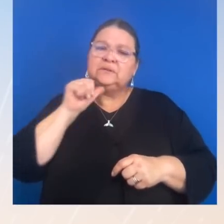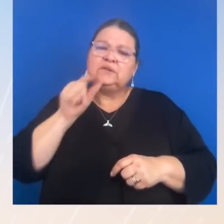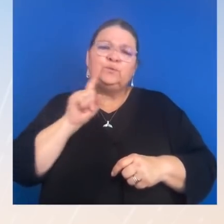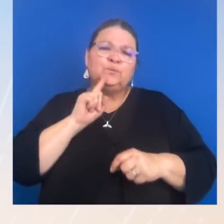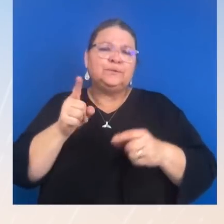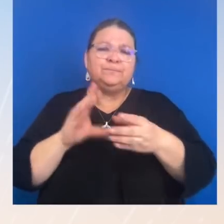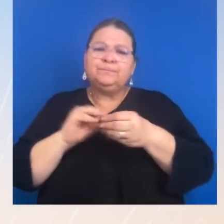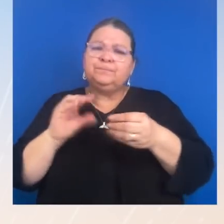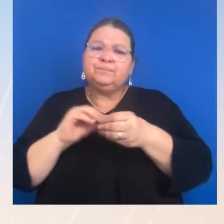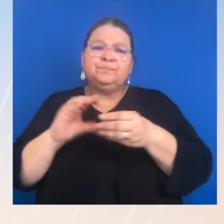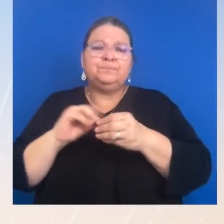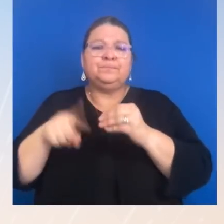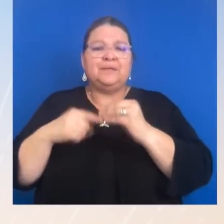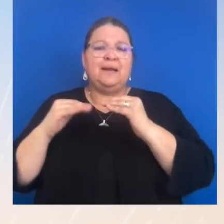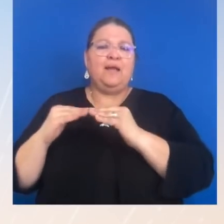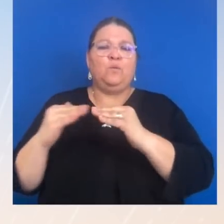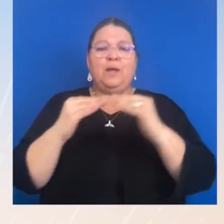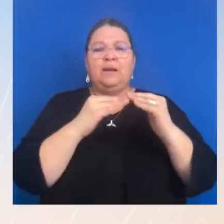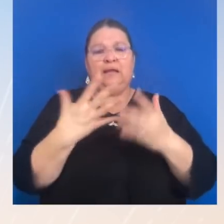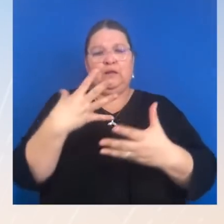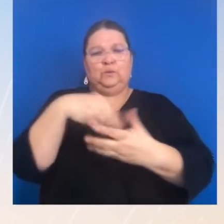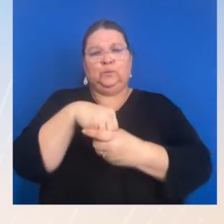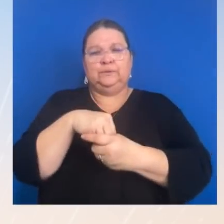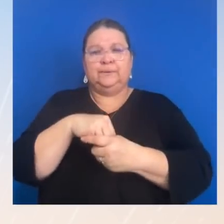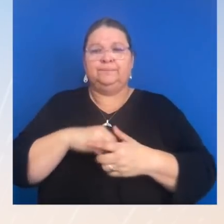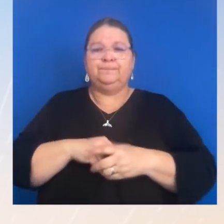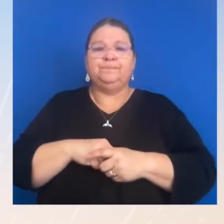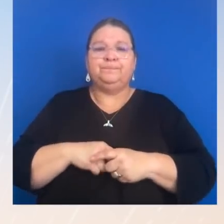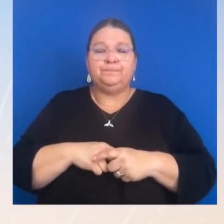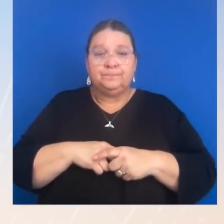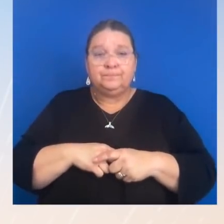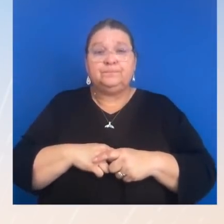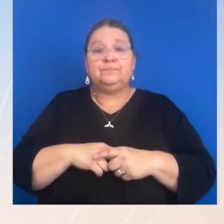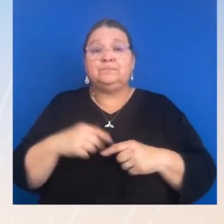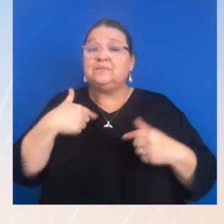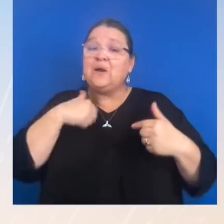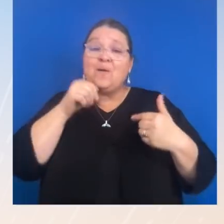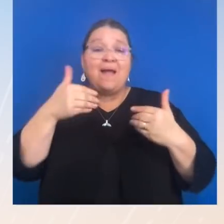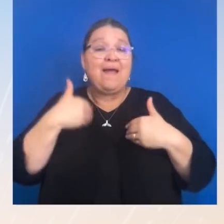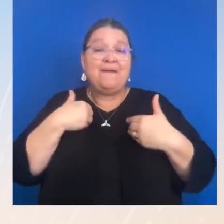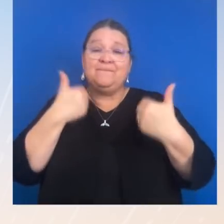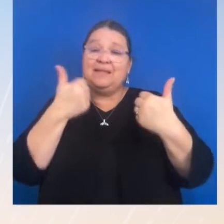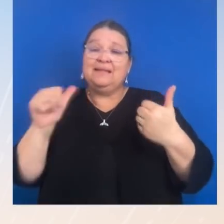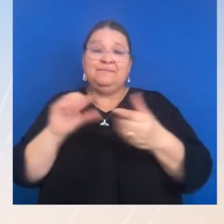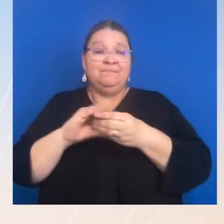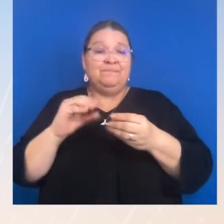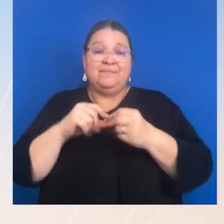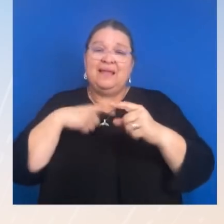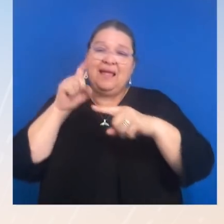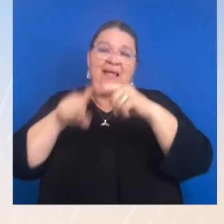with him yet or the remarks yet. So, I am not in a position yet to give you a preview of what he's going to say. He's looking forward to traveling to Philadelphia